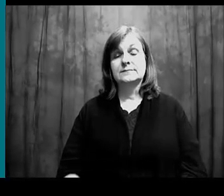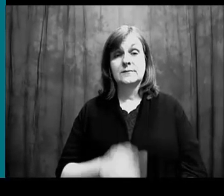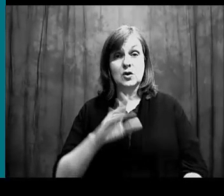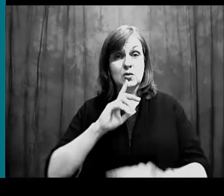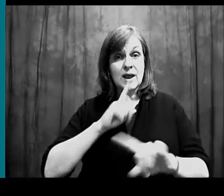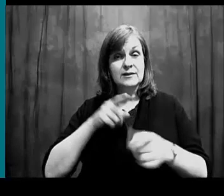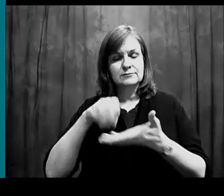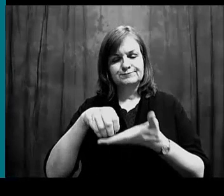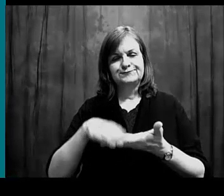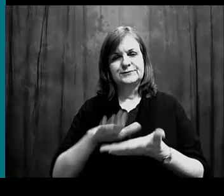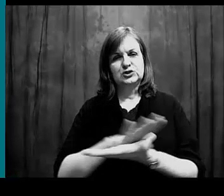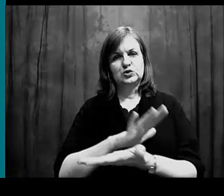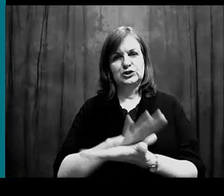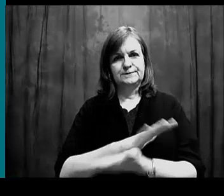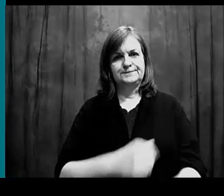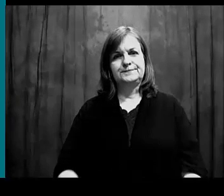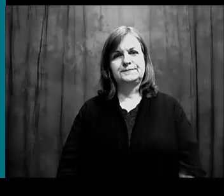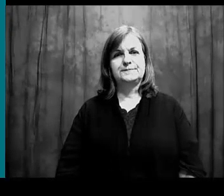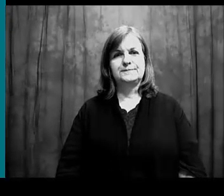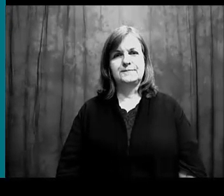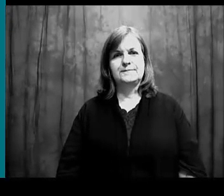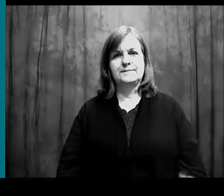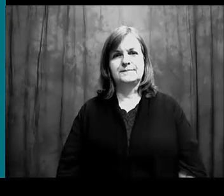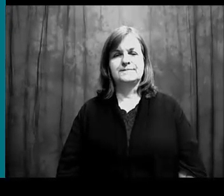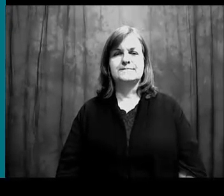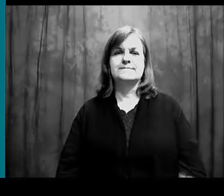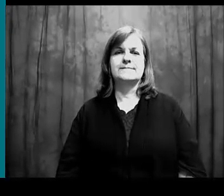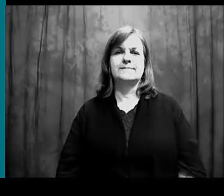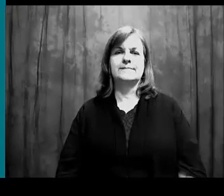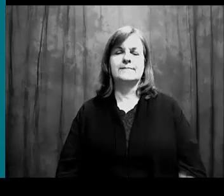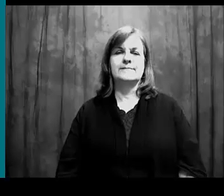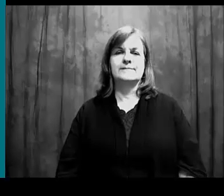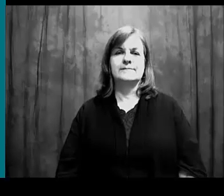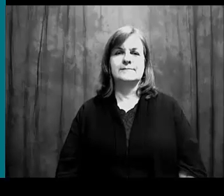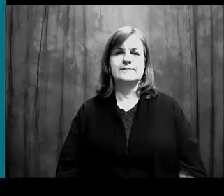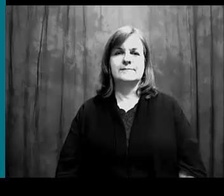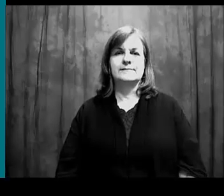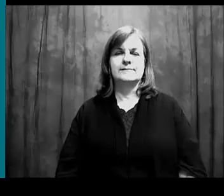you can write your answer on your worksheet